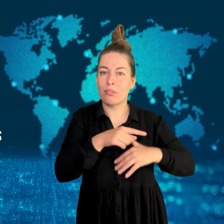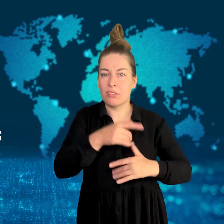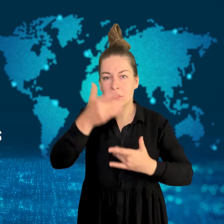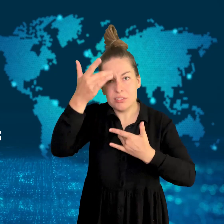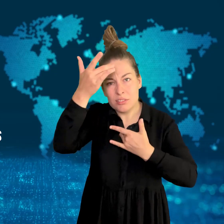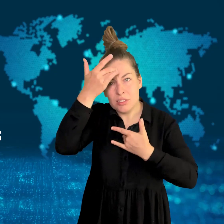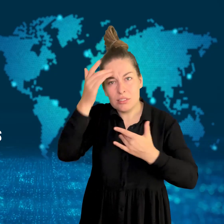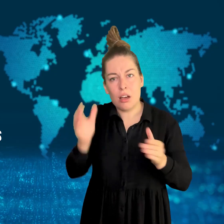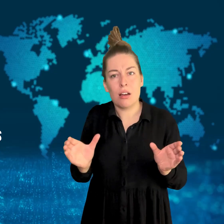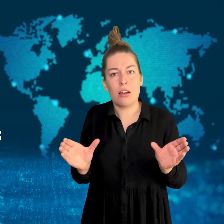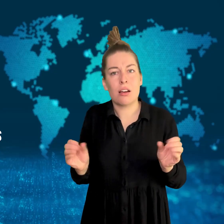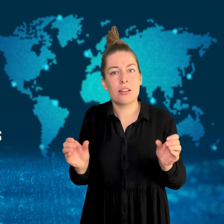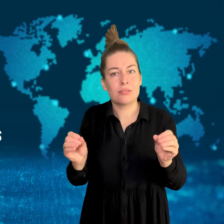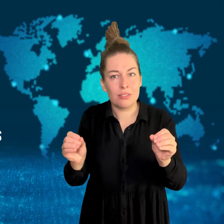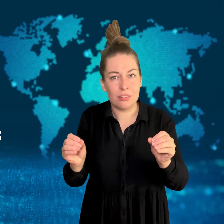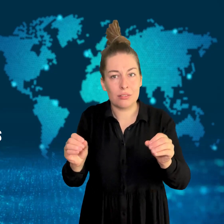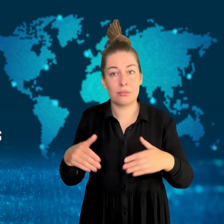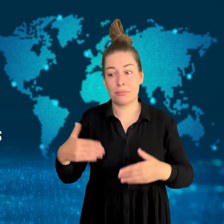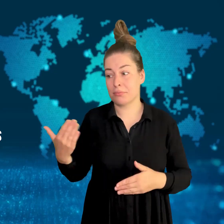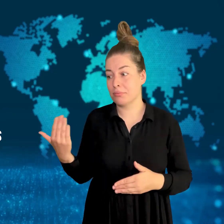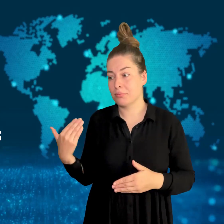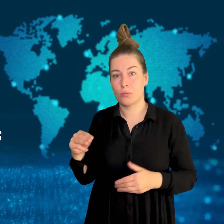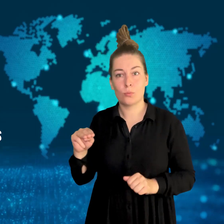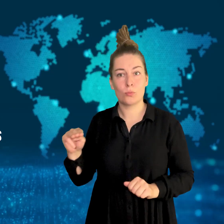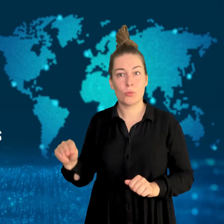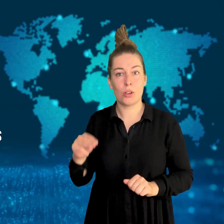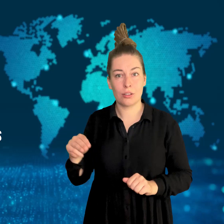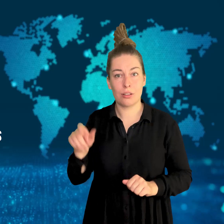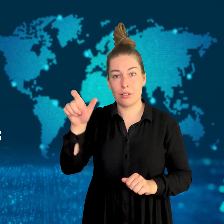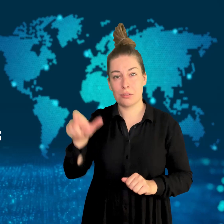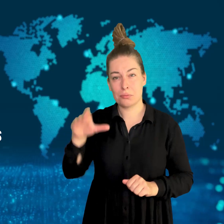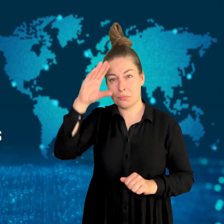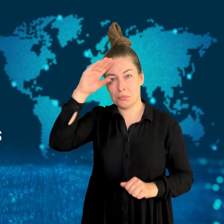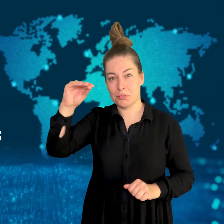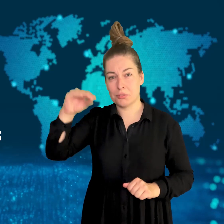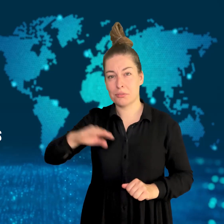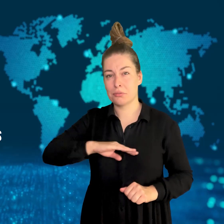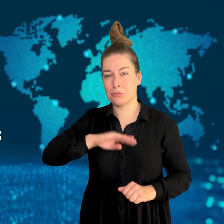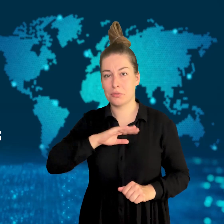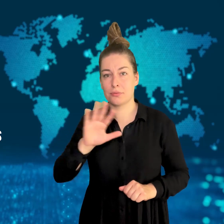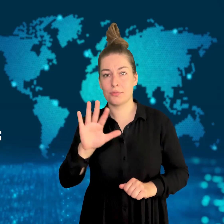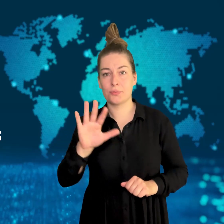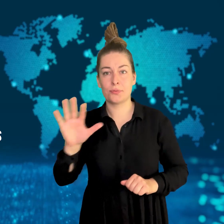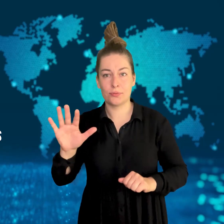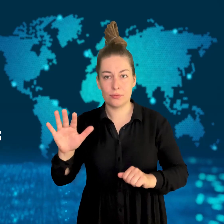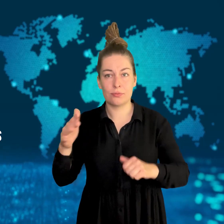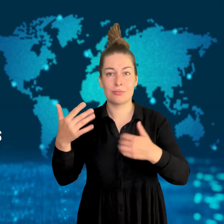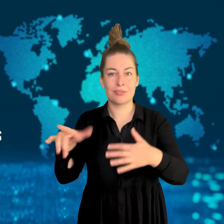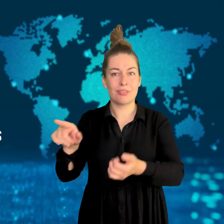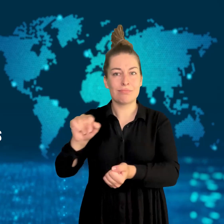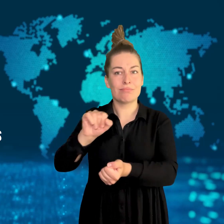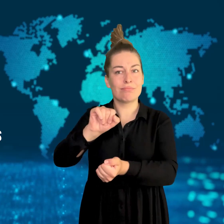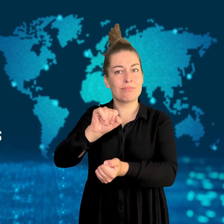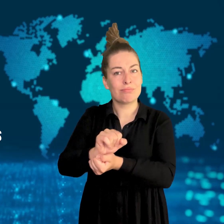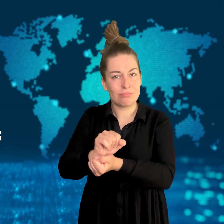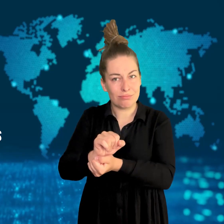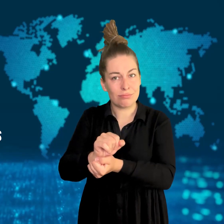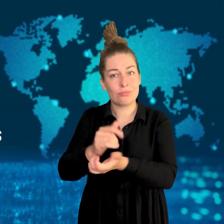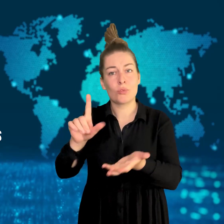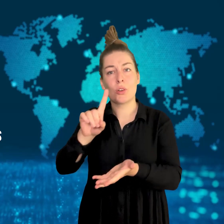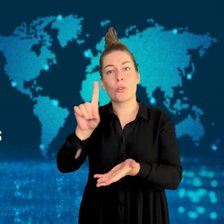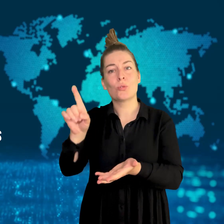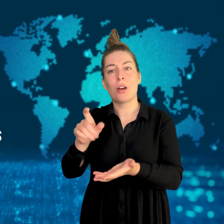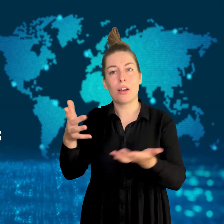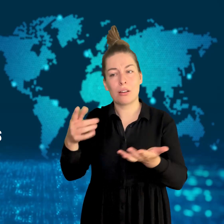On Monday, the 55-year-old man was arrested for allegedly holding